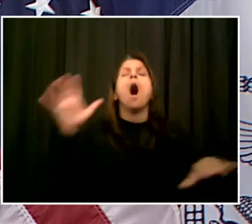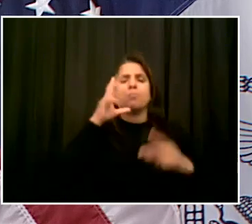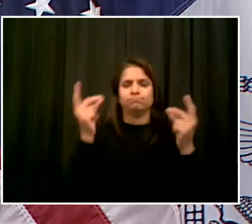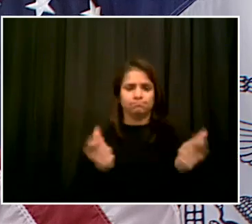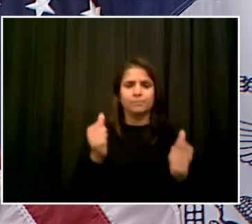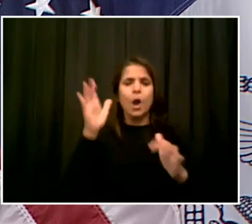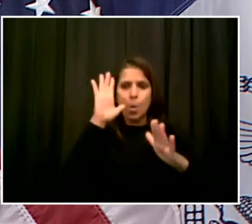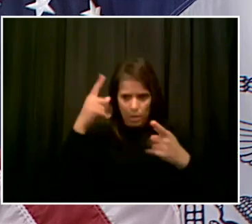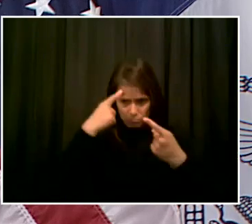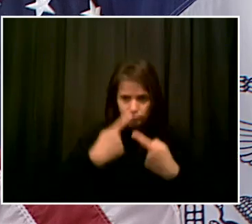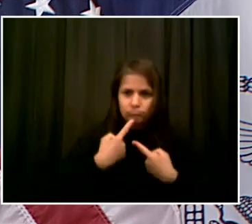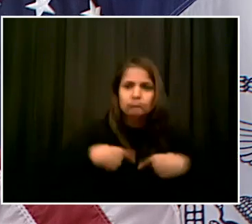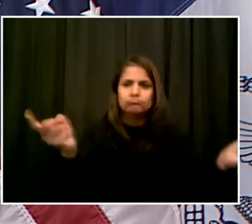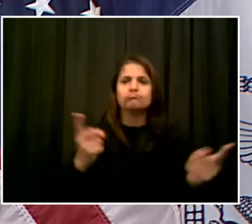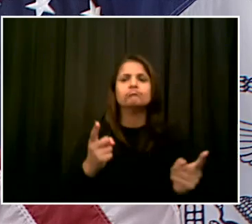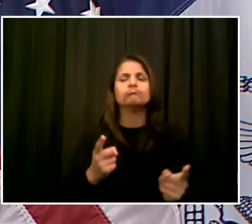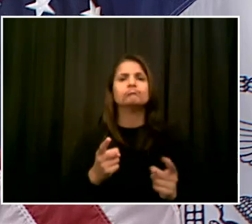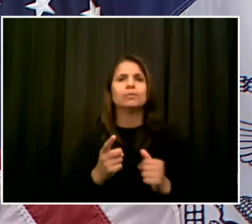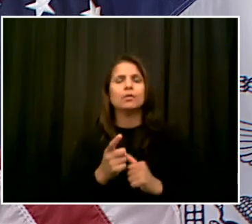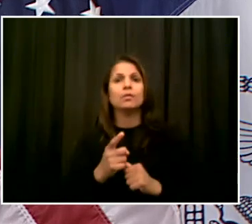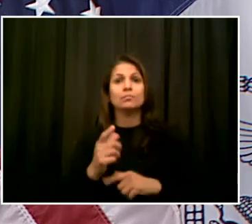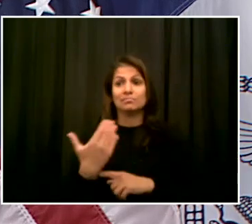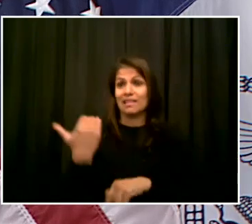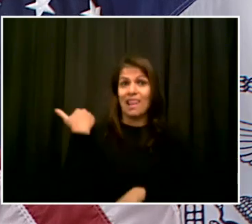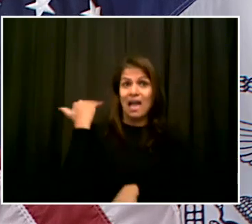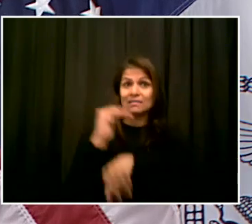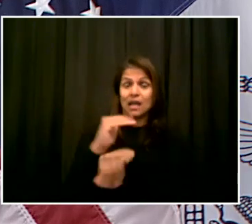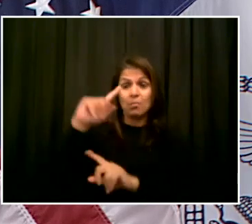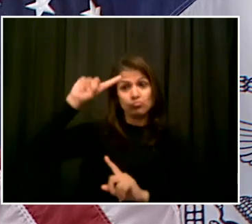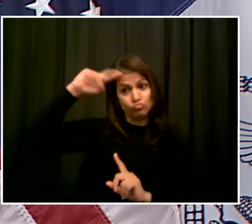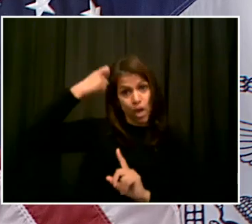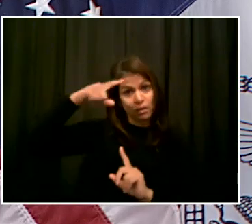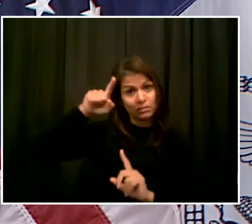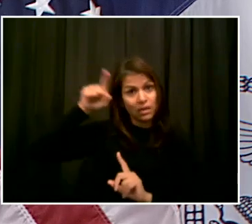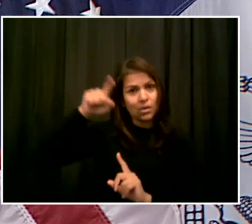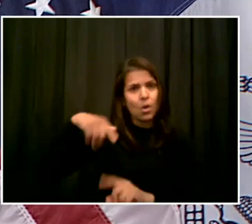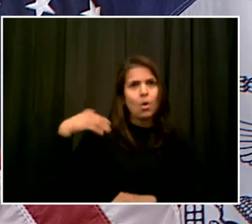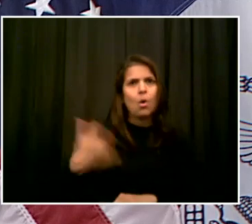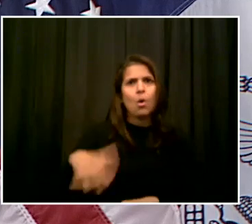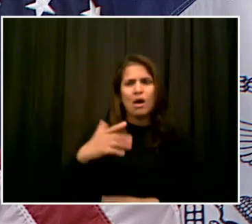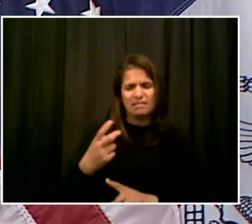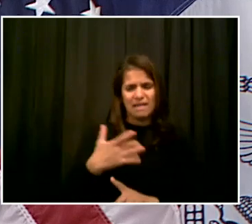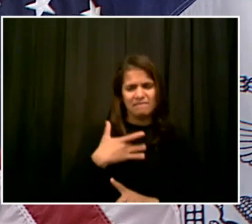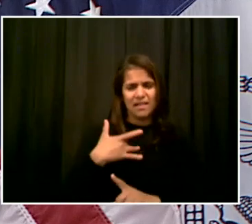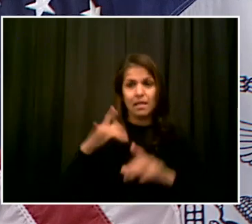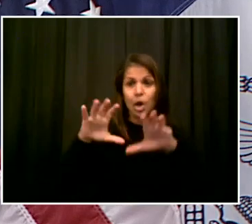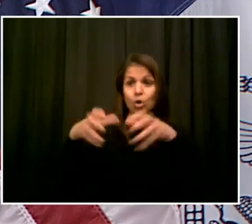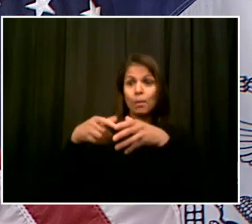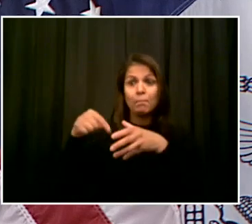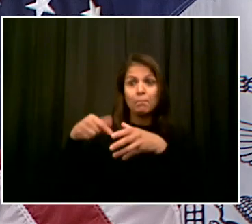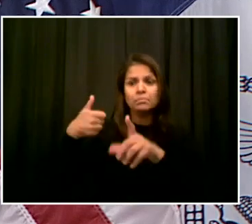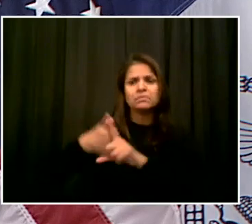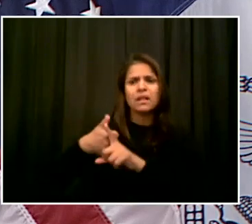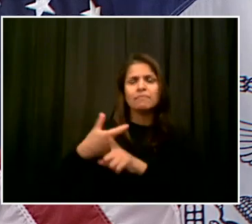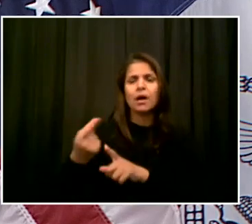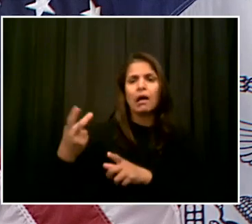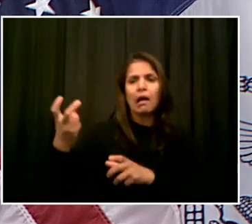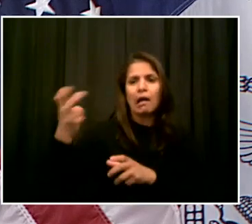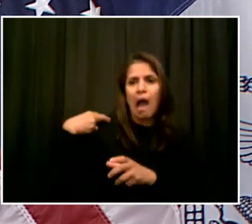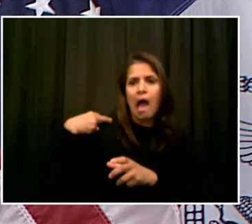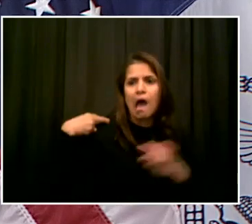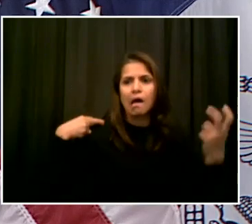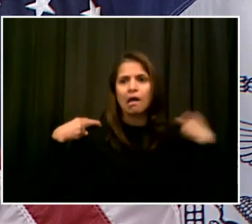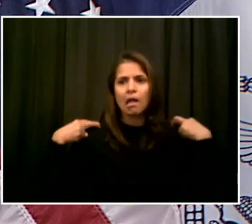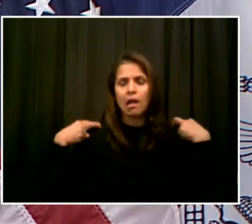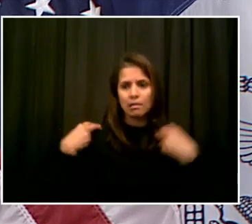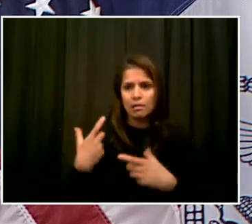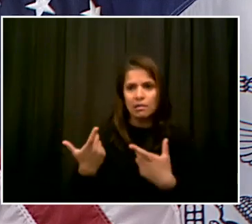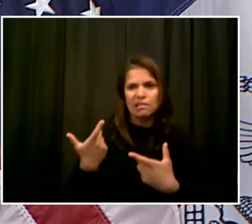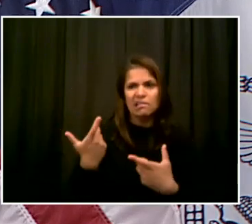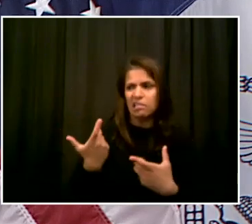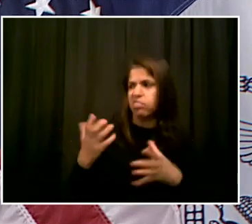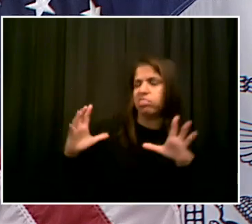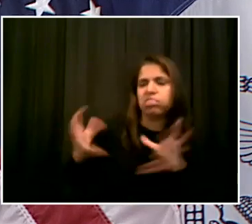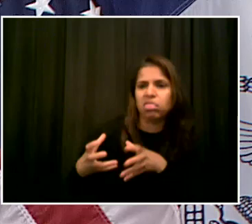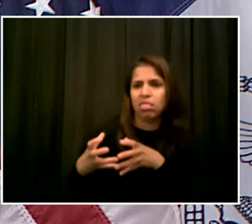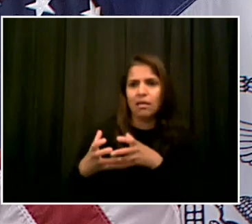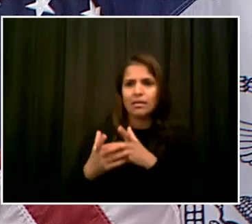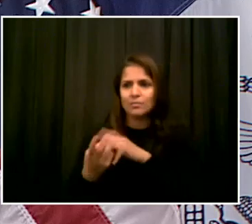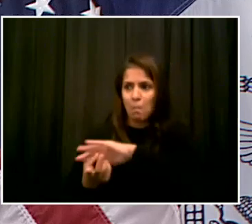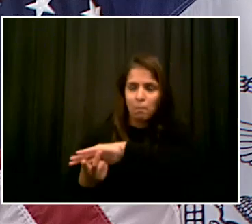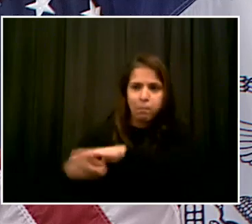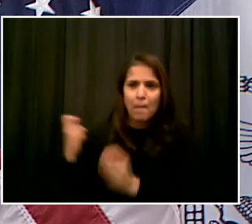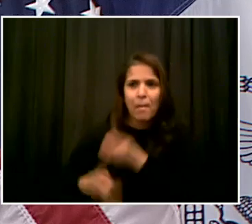GOING ON.